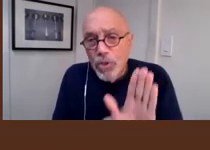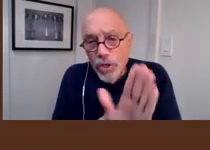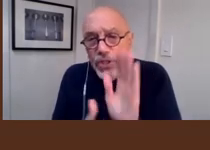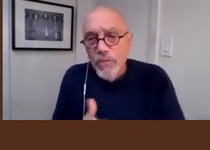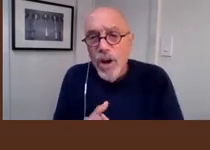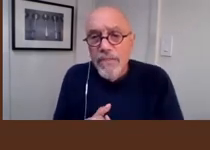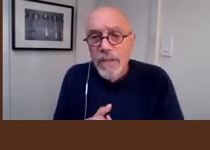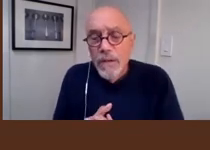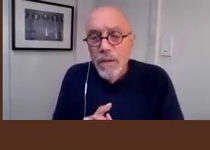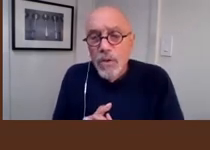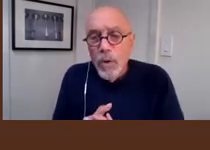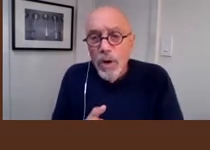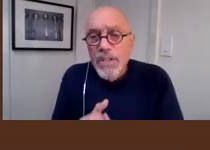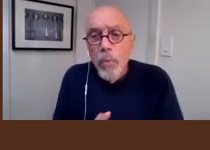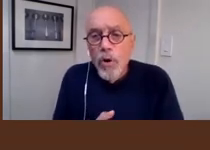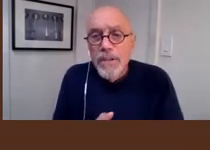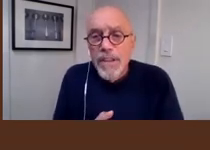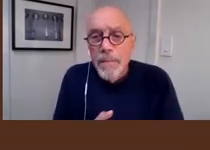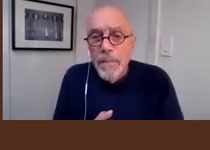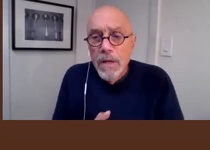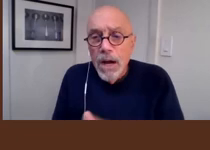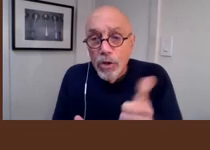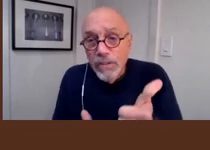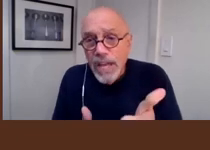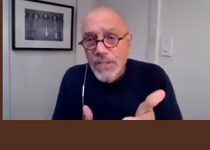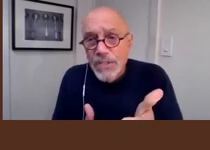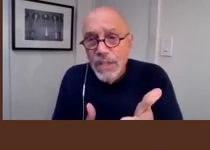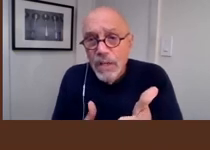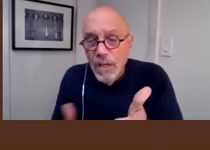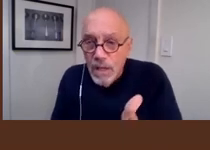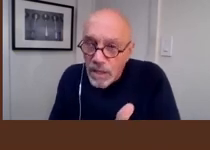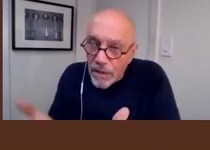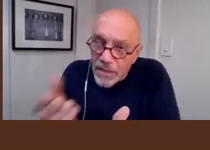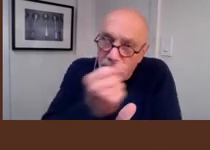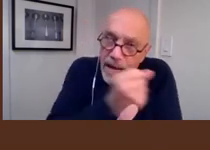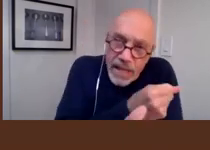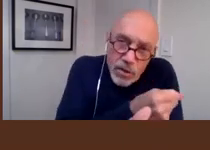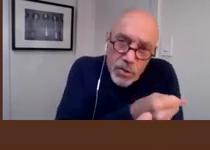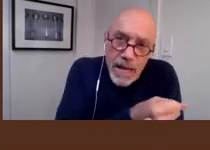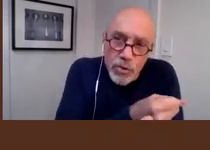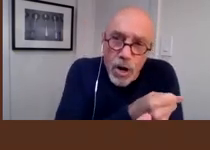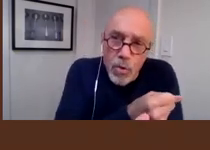of the goodness of coffee. How good it tastes. And that prospective the